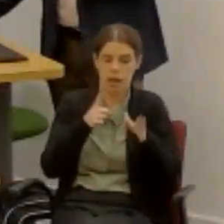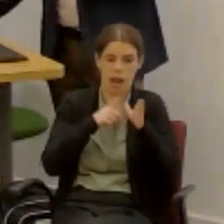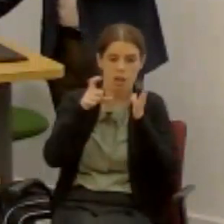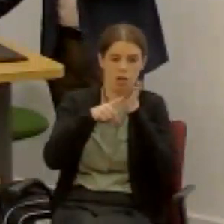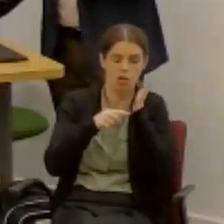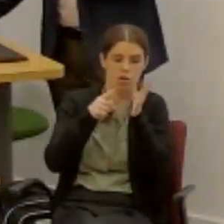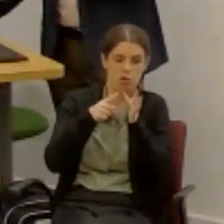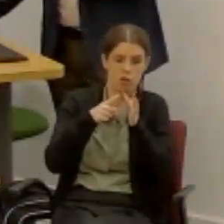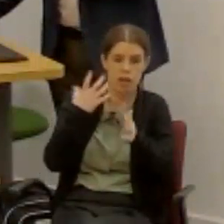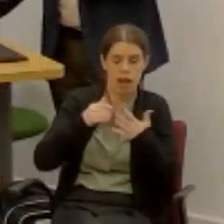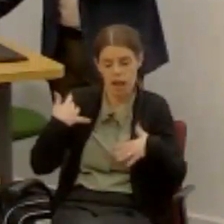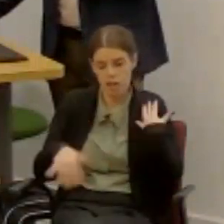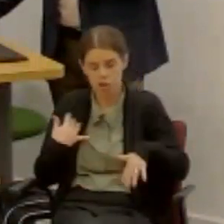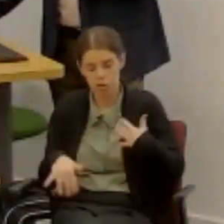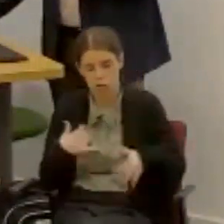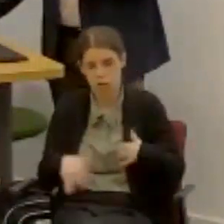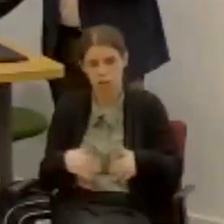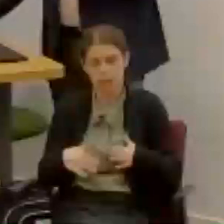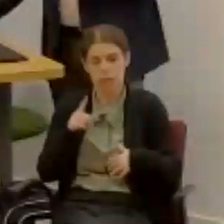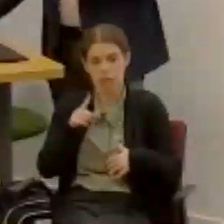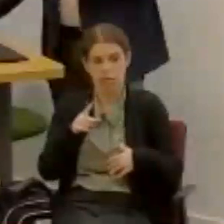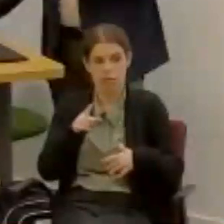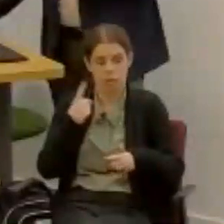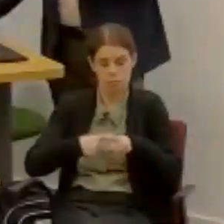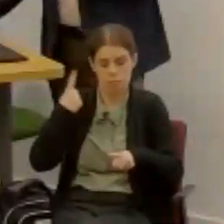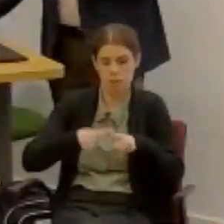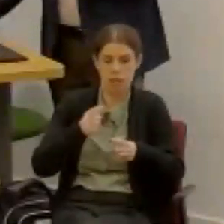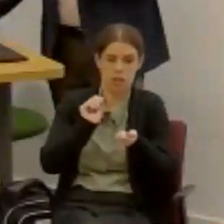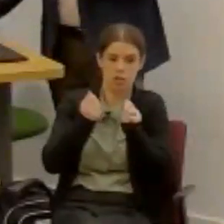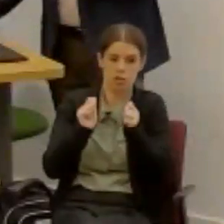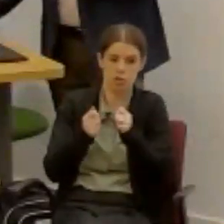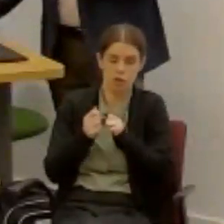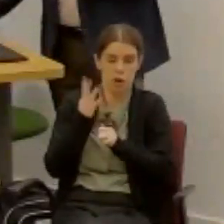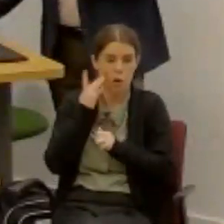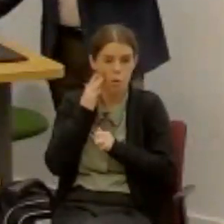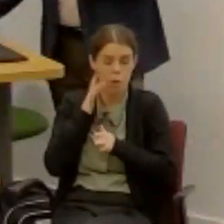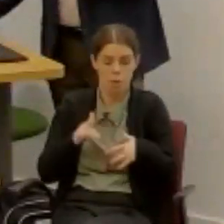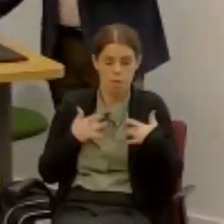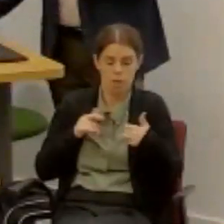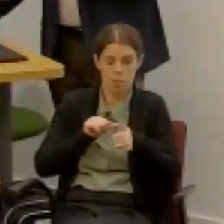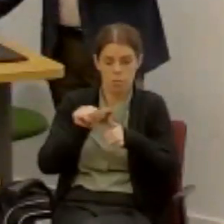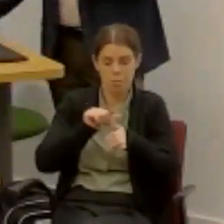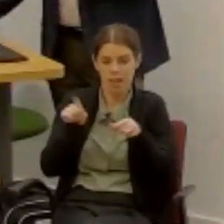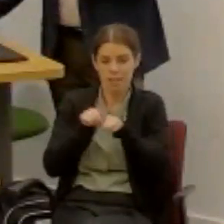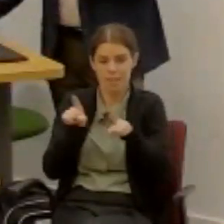You have acute injury, which gives you an immediate change. and then, when you recover, you don't quite recover back to where you were before you